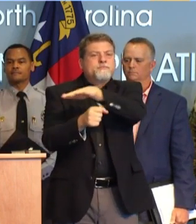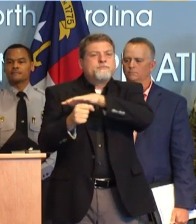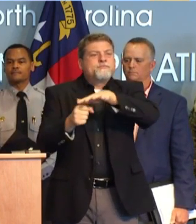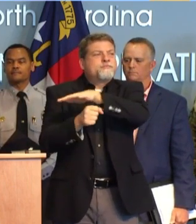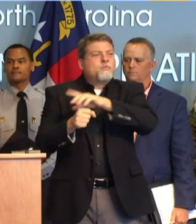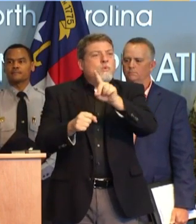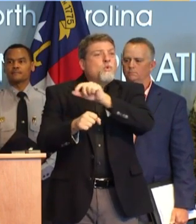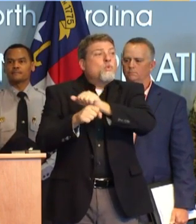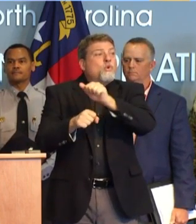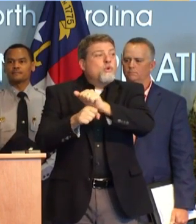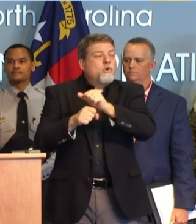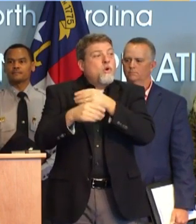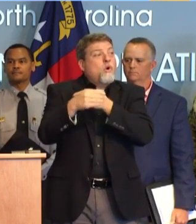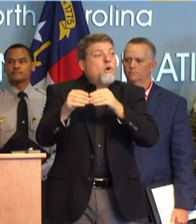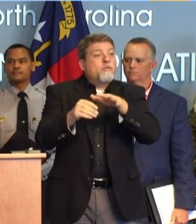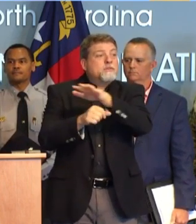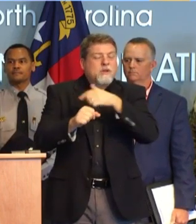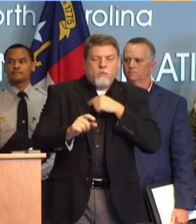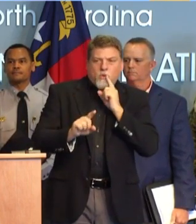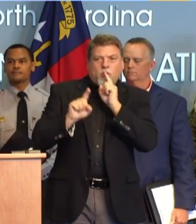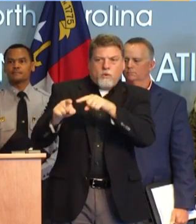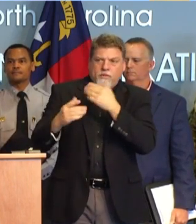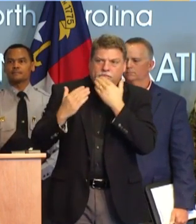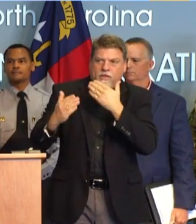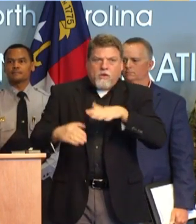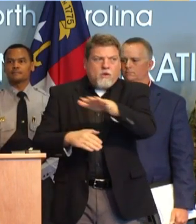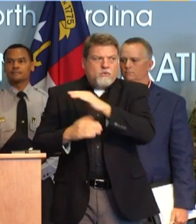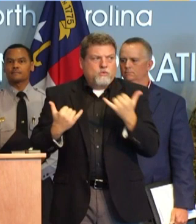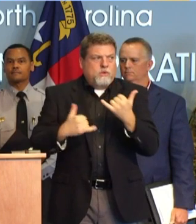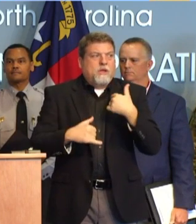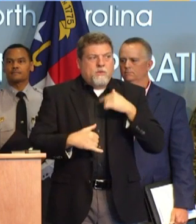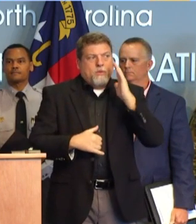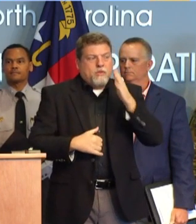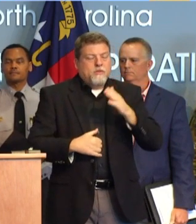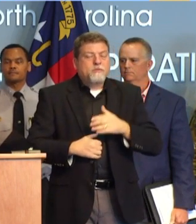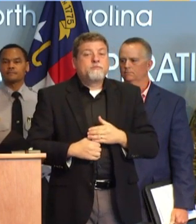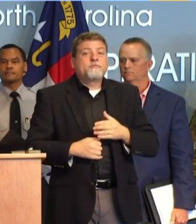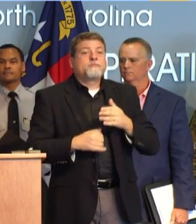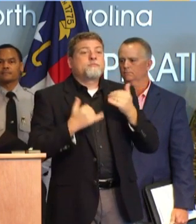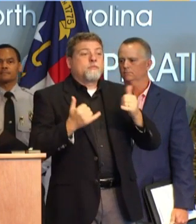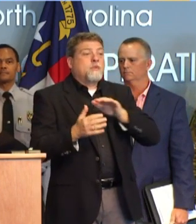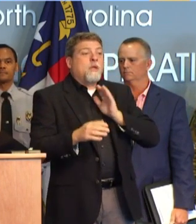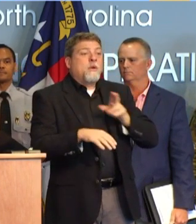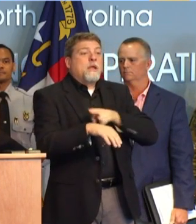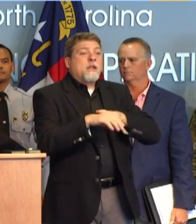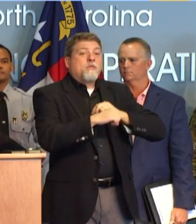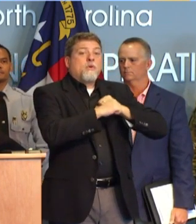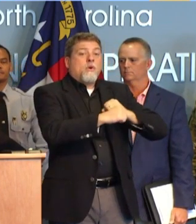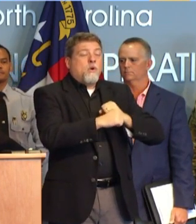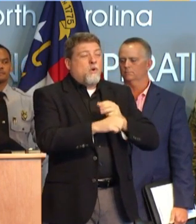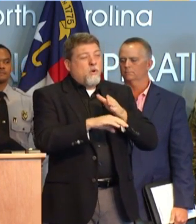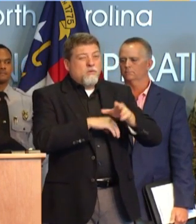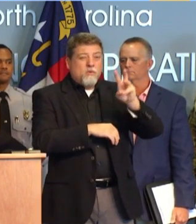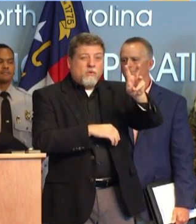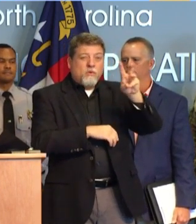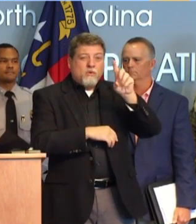A D.O.T. MAINTENANCE YARD TO THANK SOME OF THE ROAD CREWS AND STATE TROOPERS FOR THEIR HARD WORK.